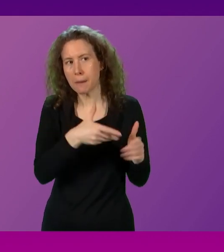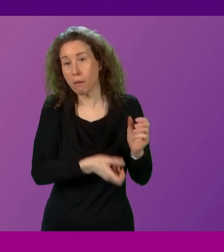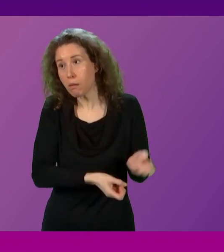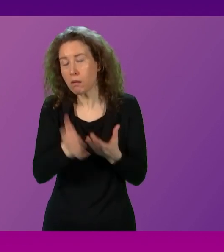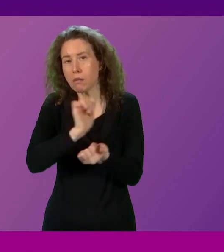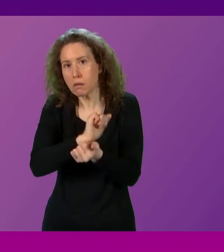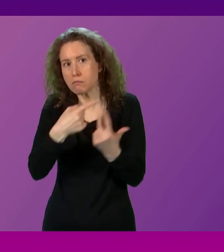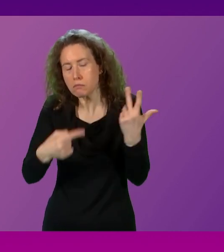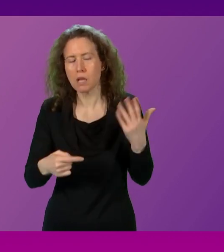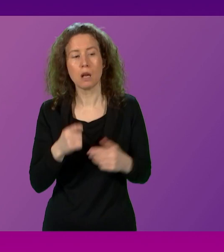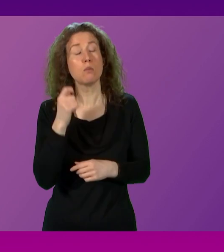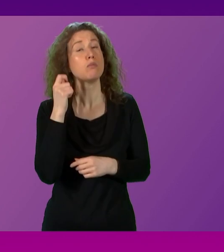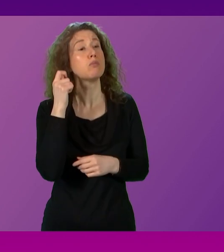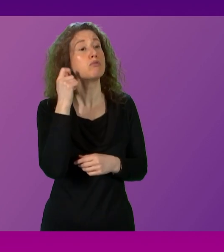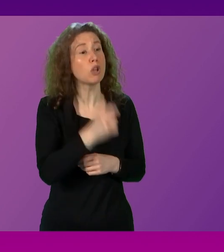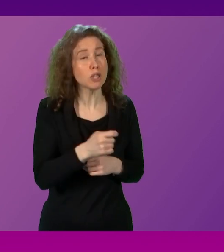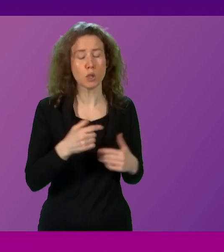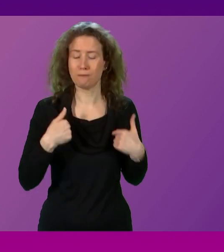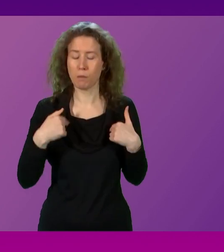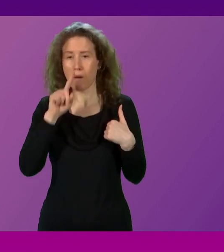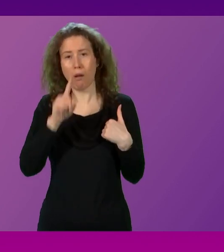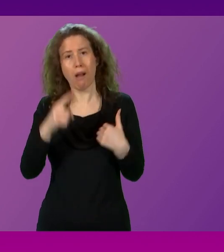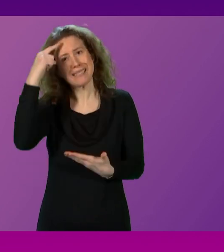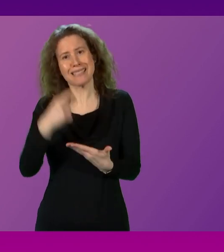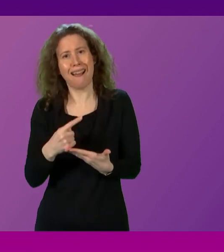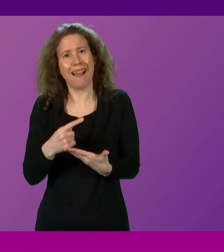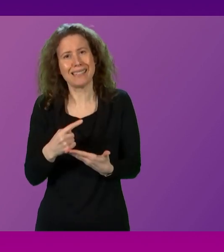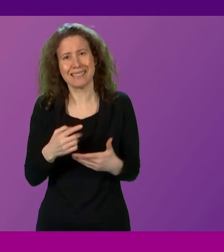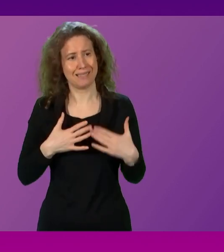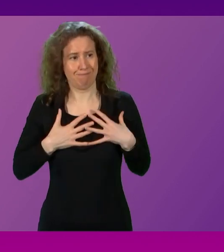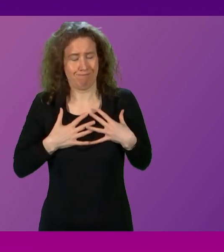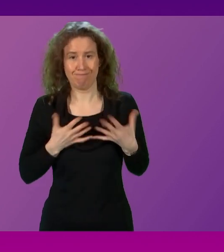prosecution is not a matter for ministers. Decisions about prosecution are matters for